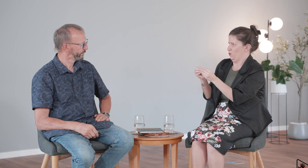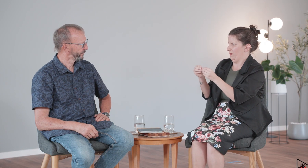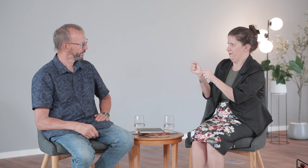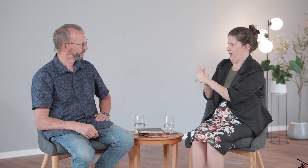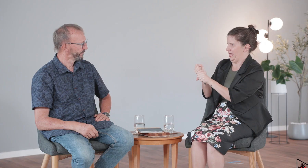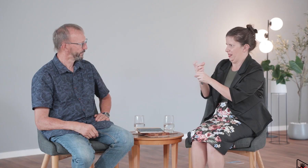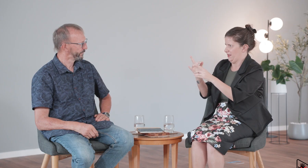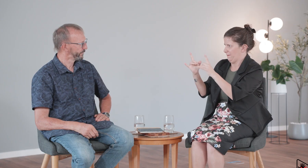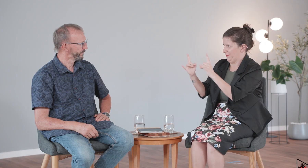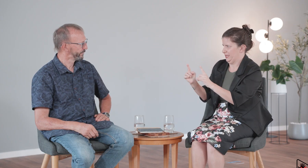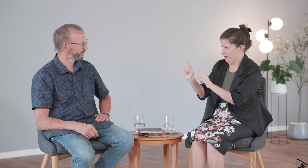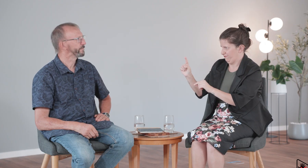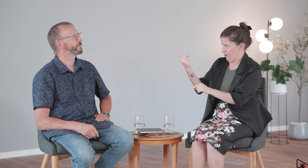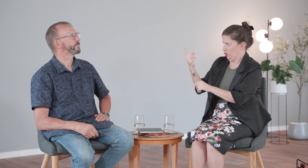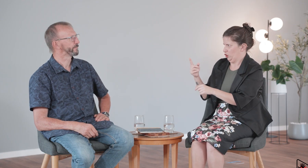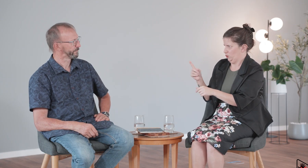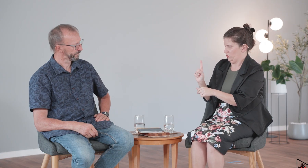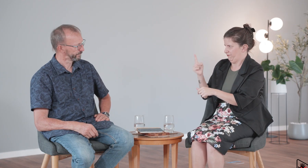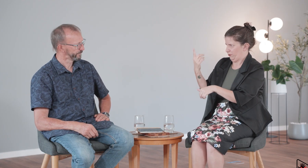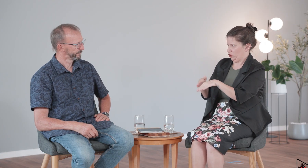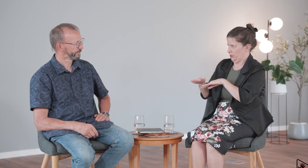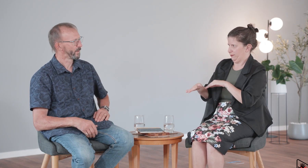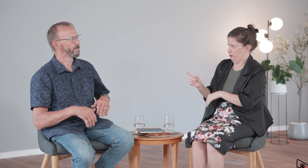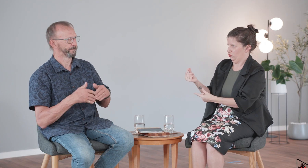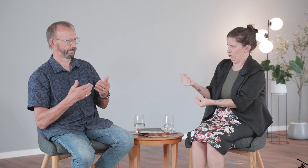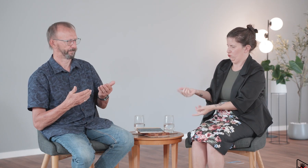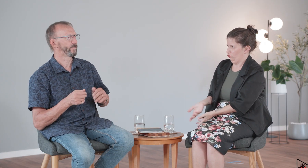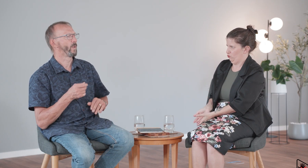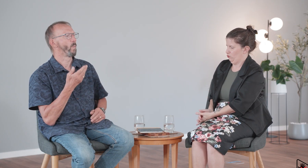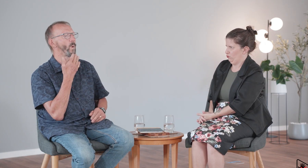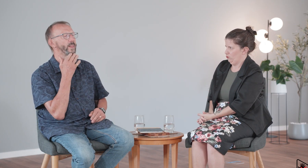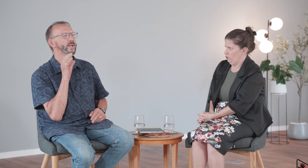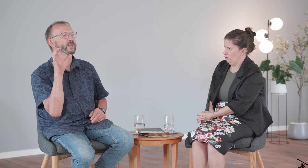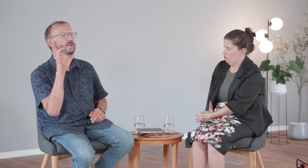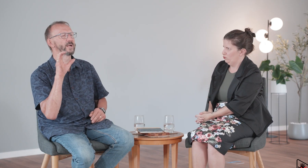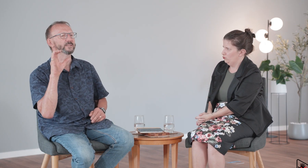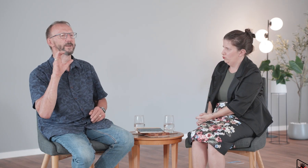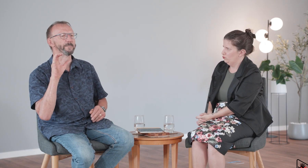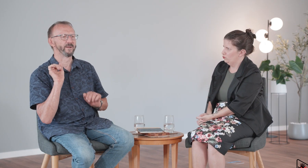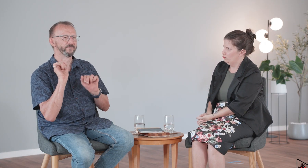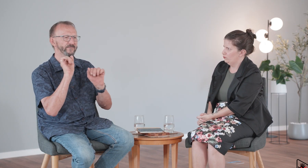And how do you start the process of making a bed? What's the first step? What do you do? Right.